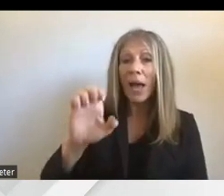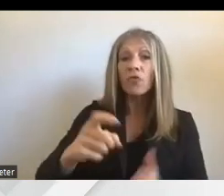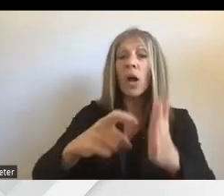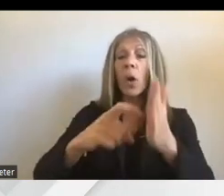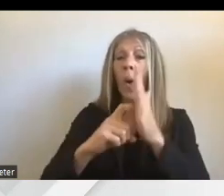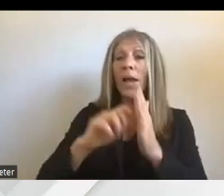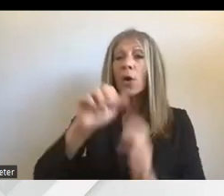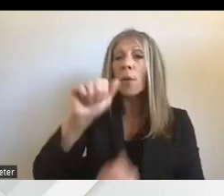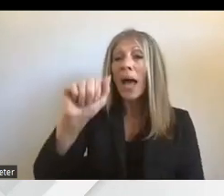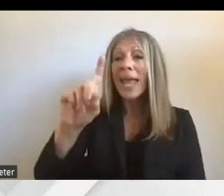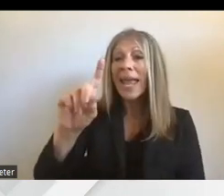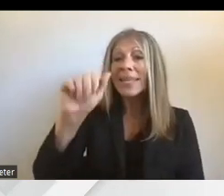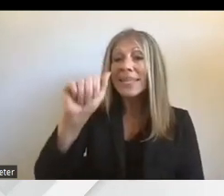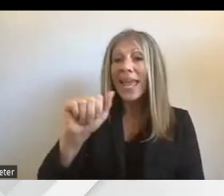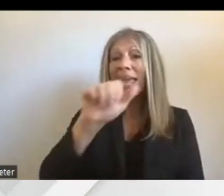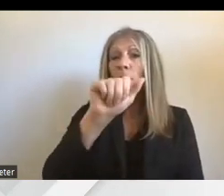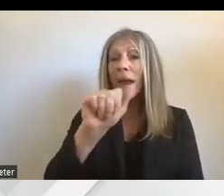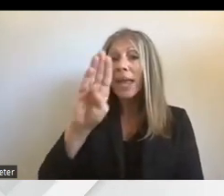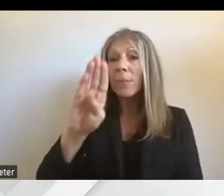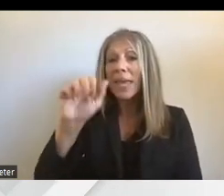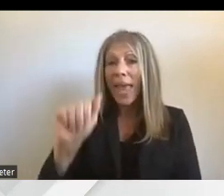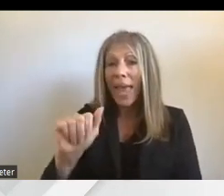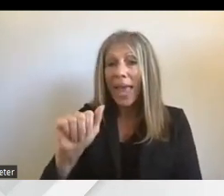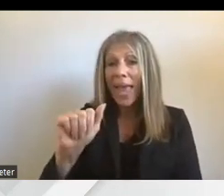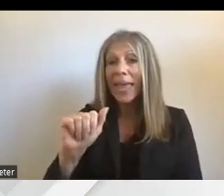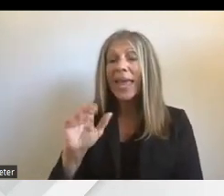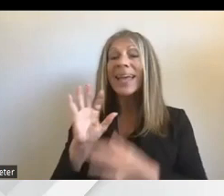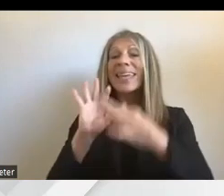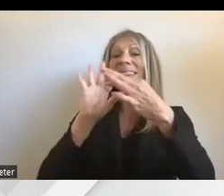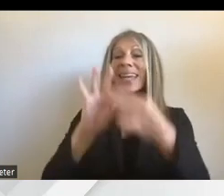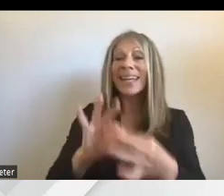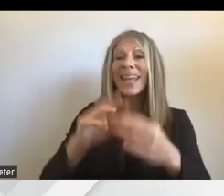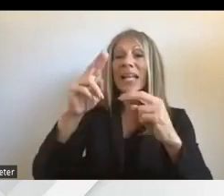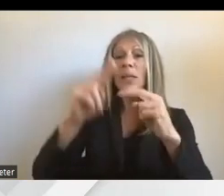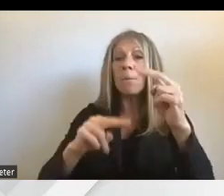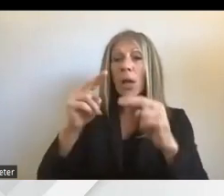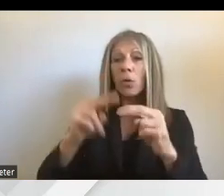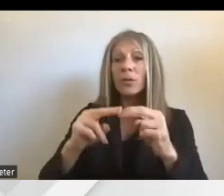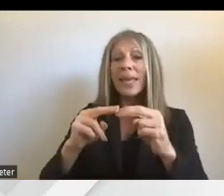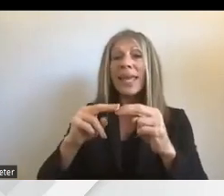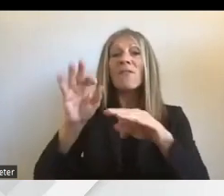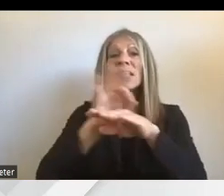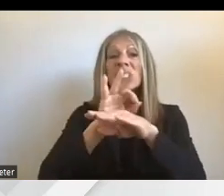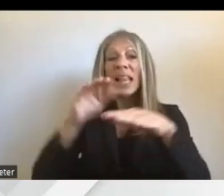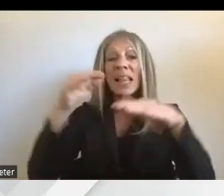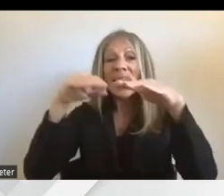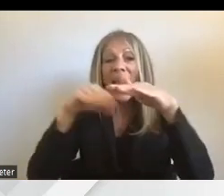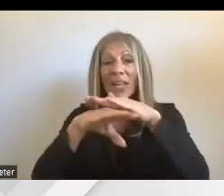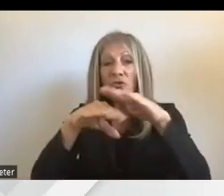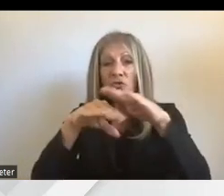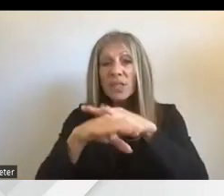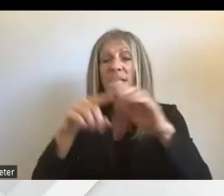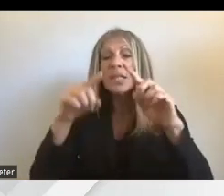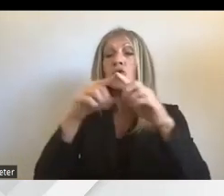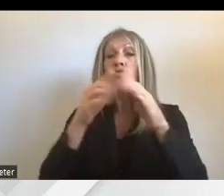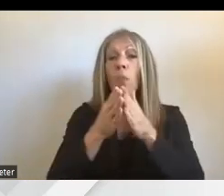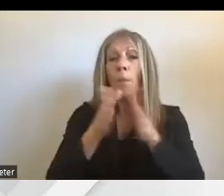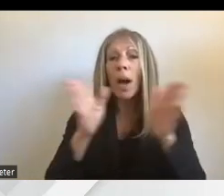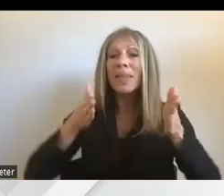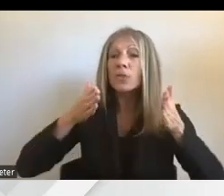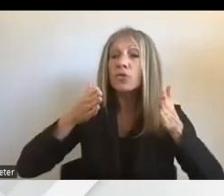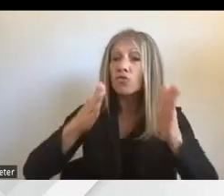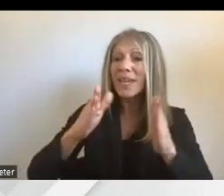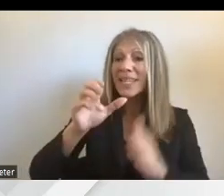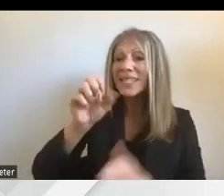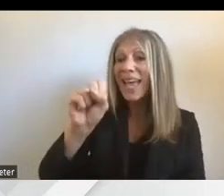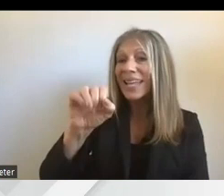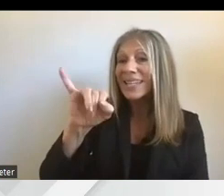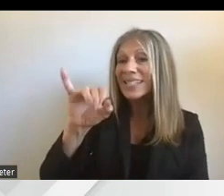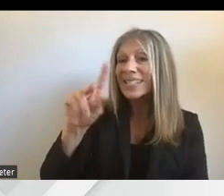required by ADA or ABA, that connect building and facility entrances to public streets and sidewalks.